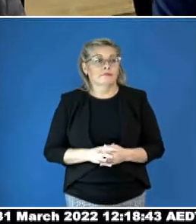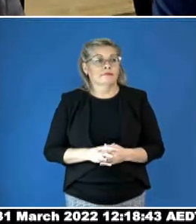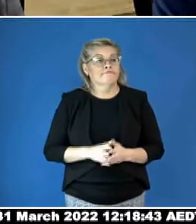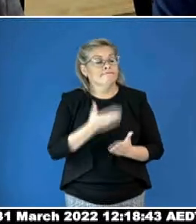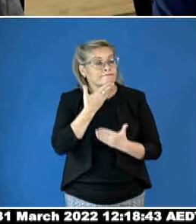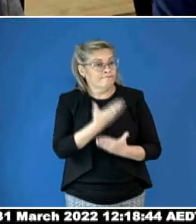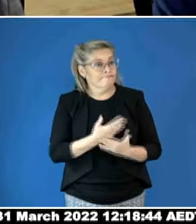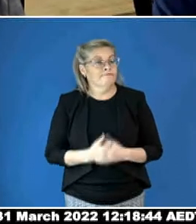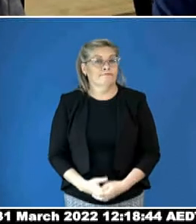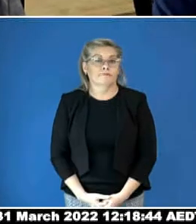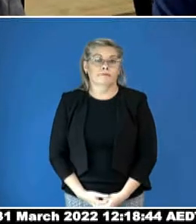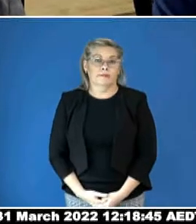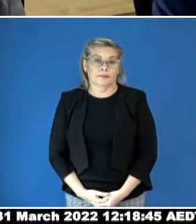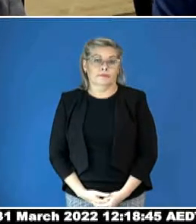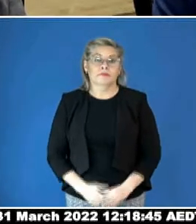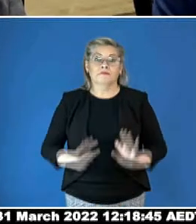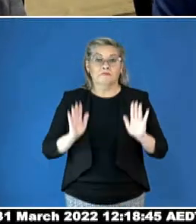Yes.